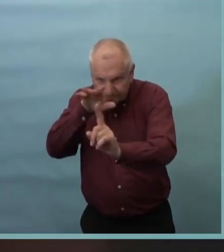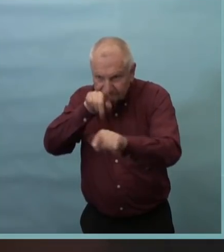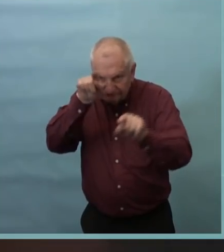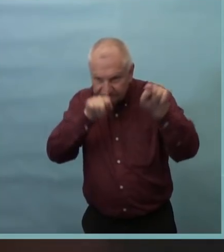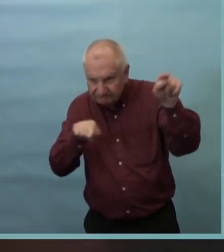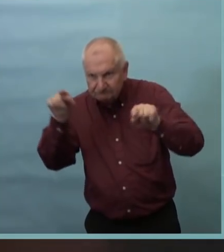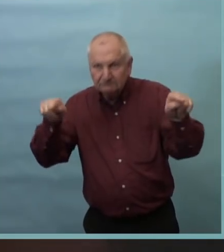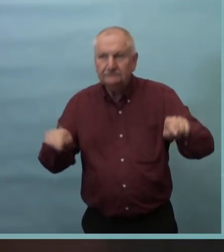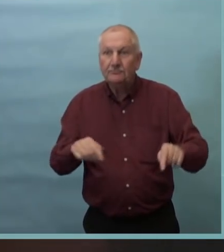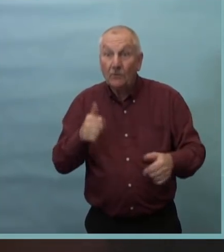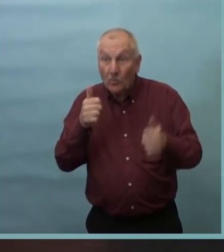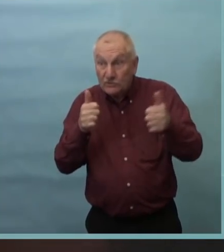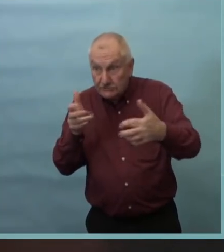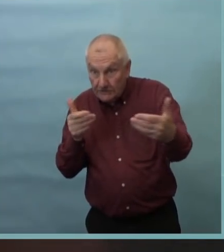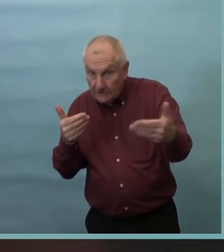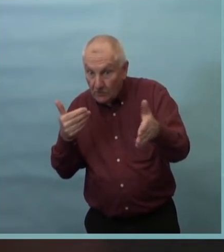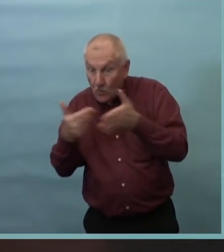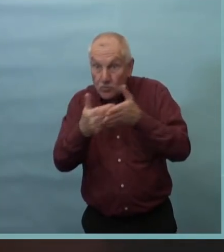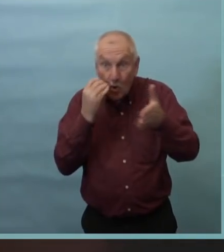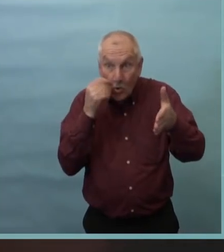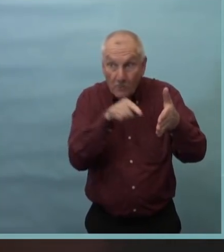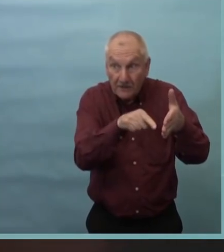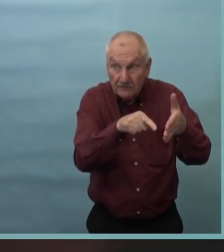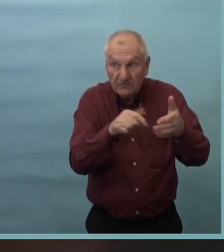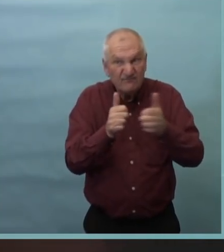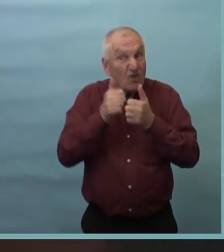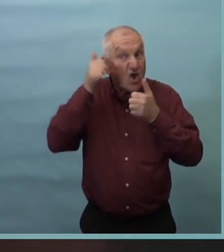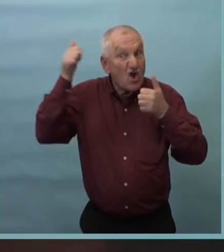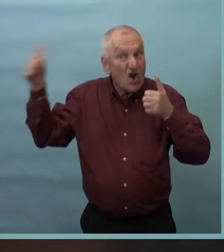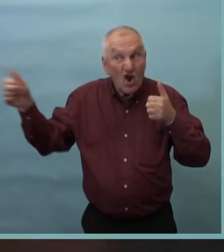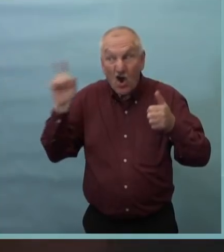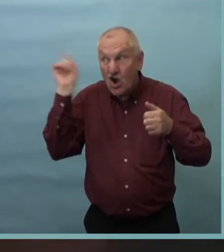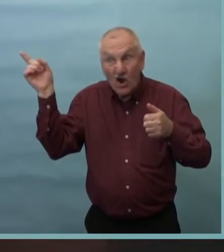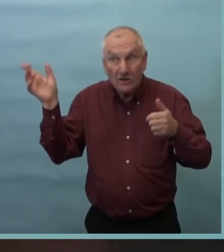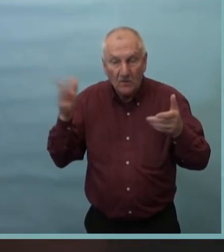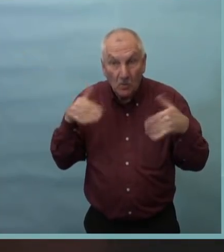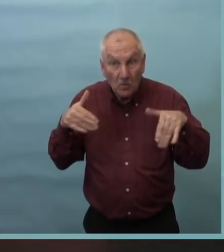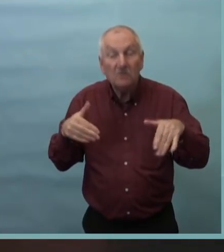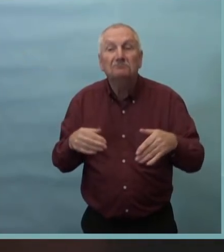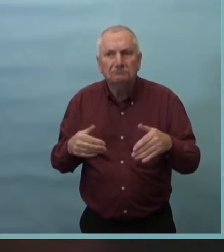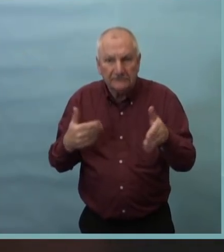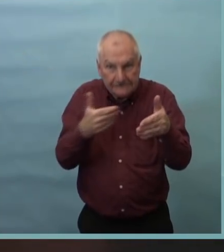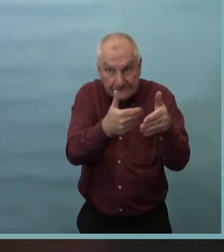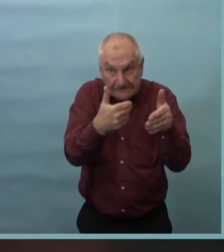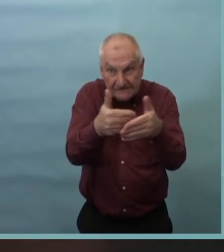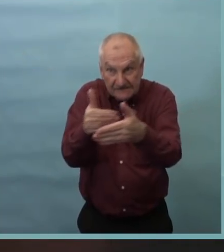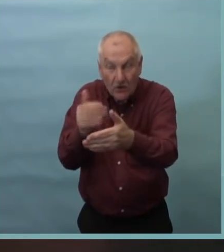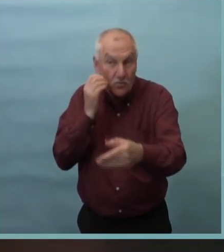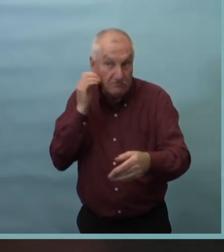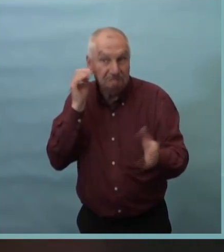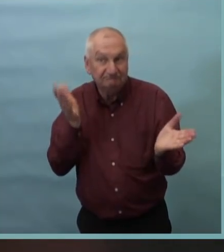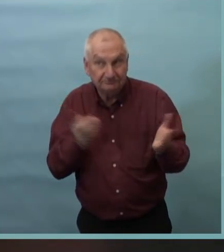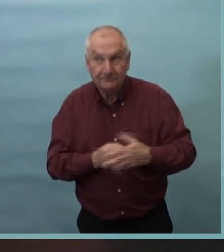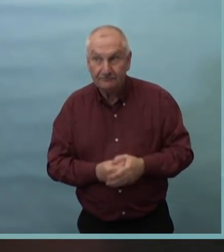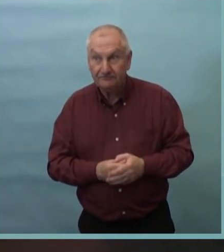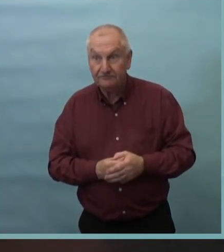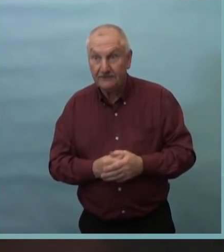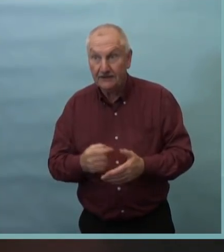to their home I know as a nurse and an administrator the disruption of work